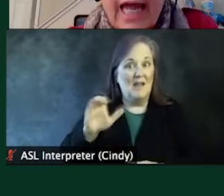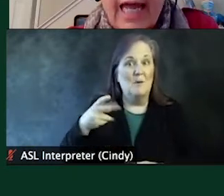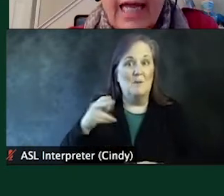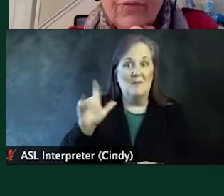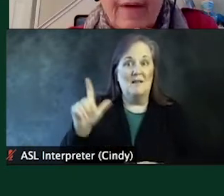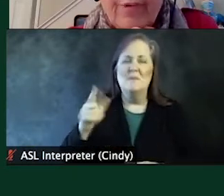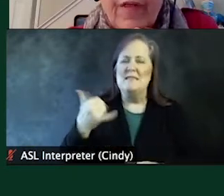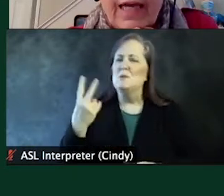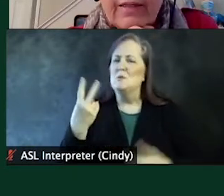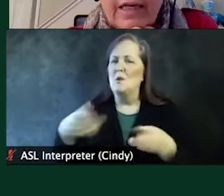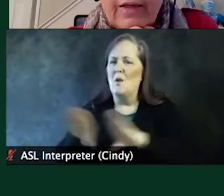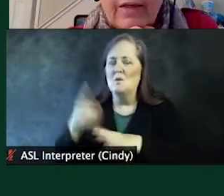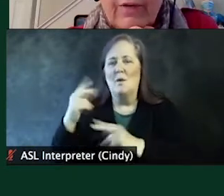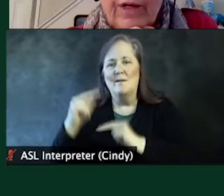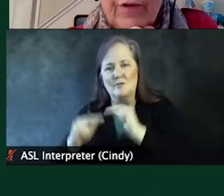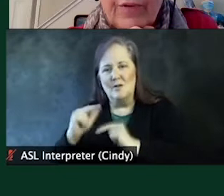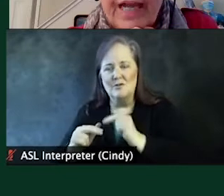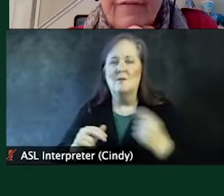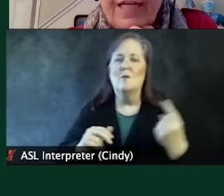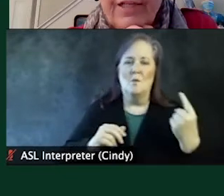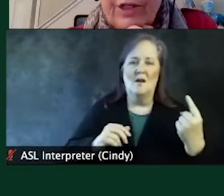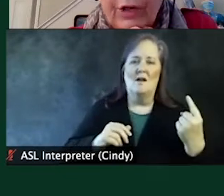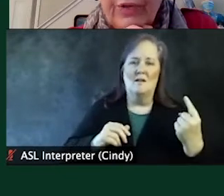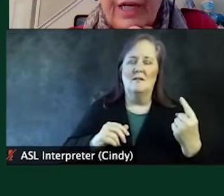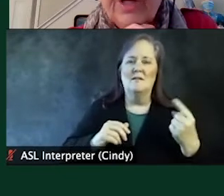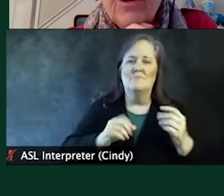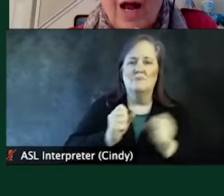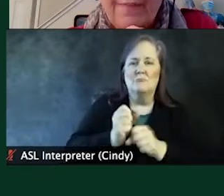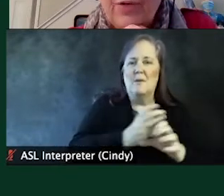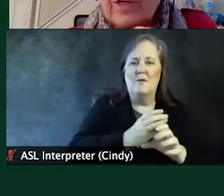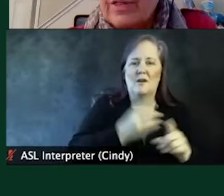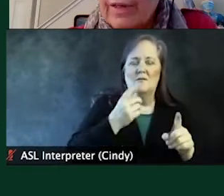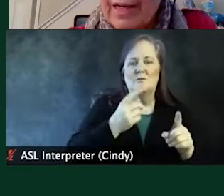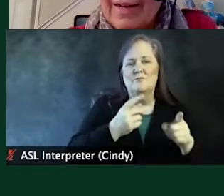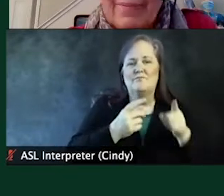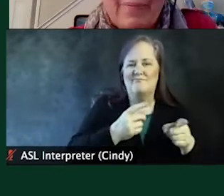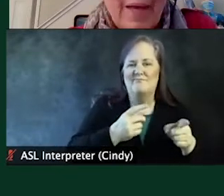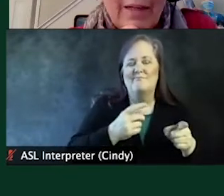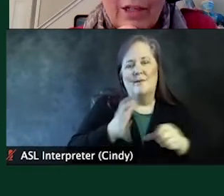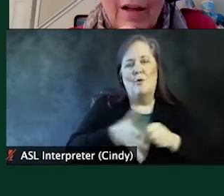And remember that you can vote safely and securely. You can drop your ballots off